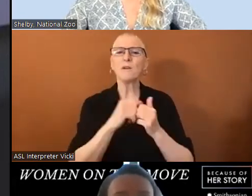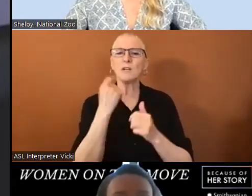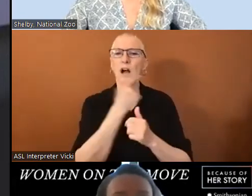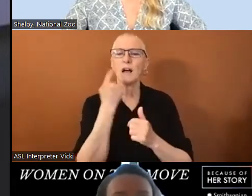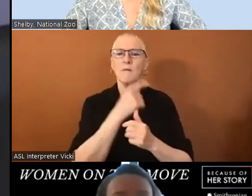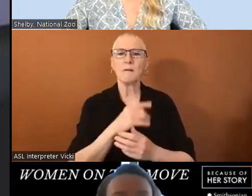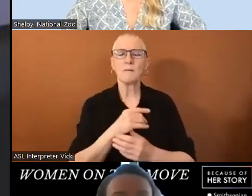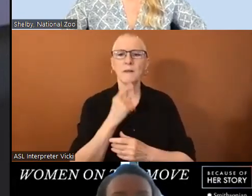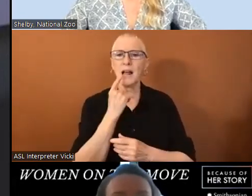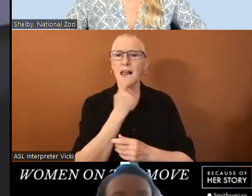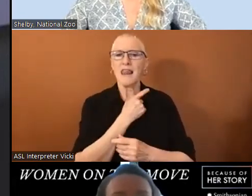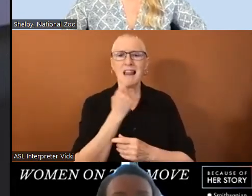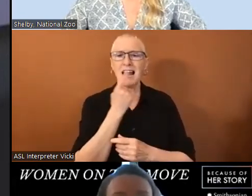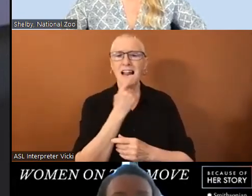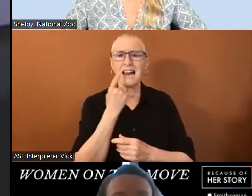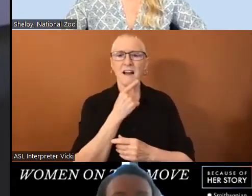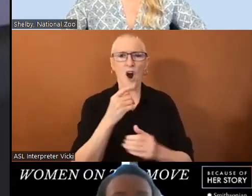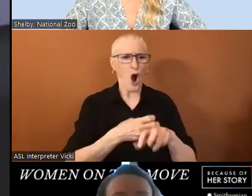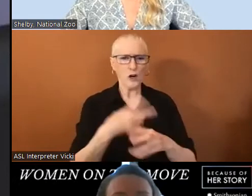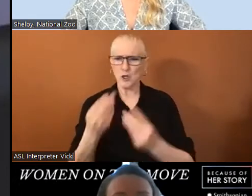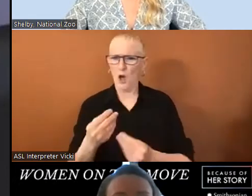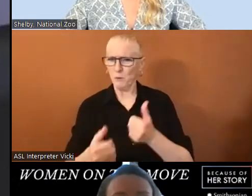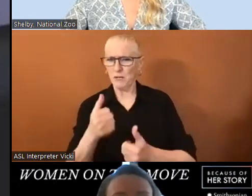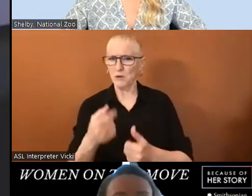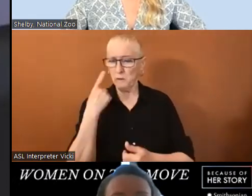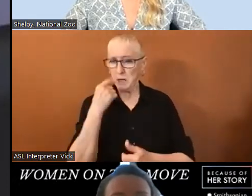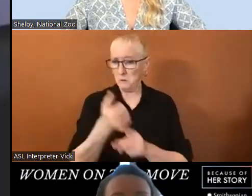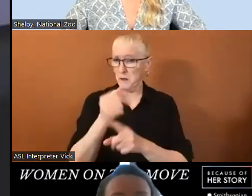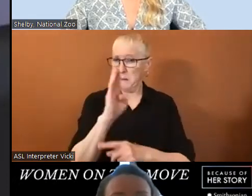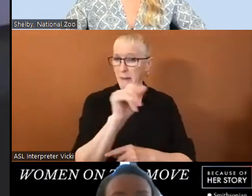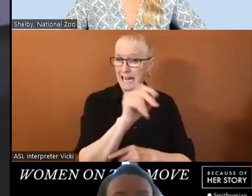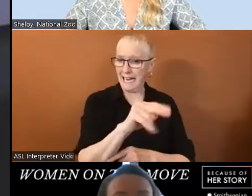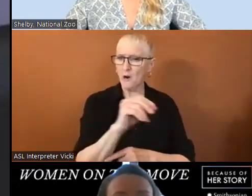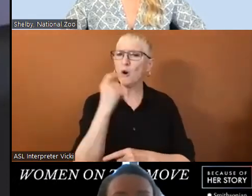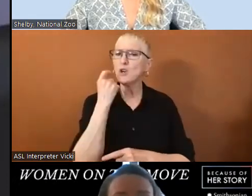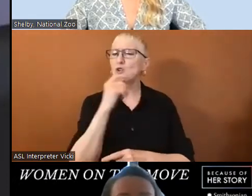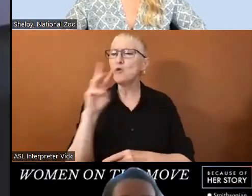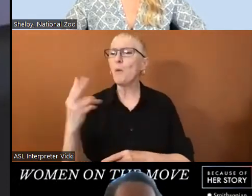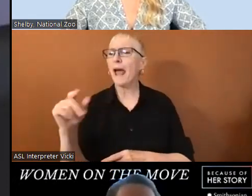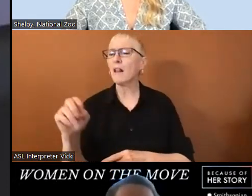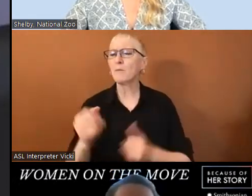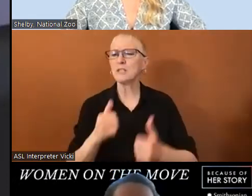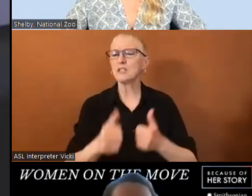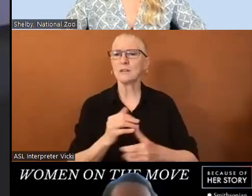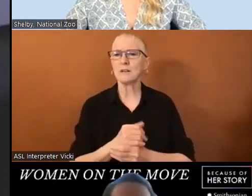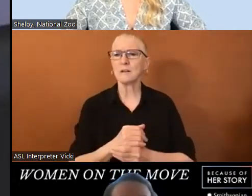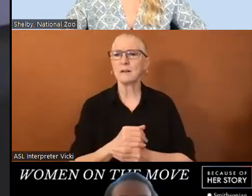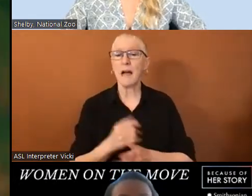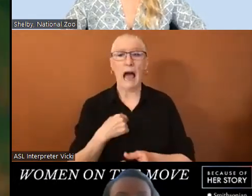Are they soft? Do you think you would be a baleen whale or a toothed whale? I think I'd be a toothed